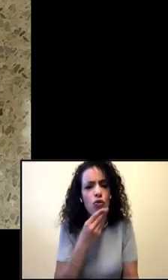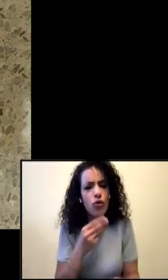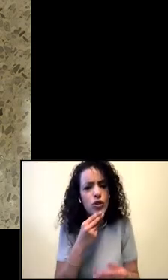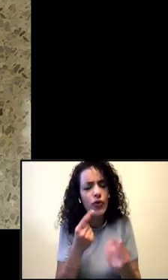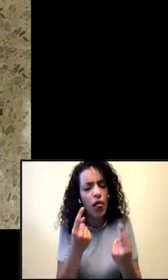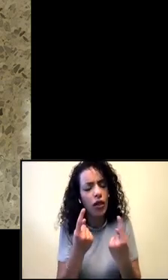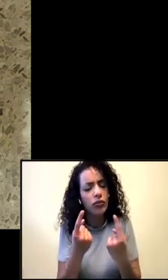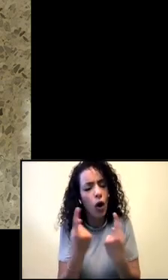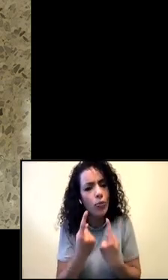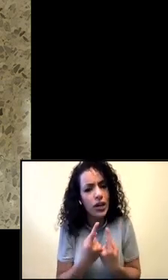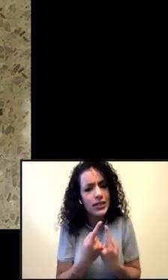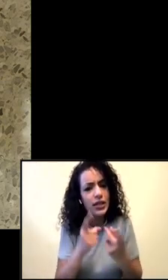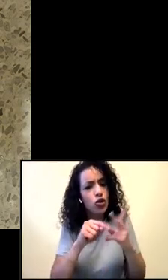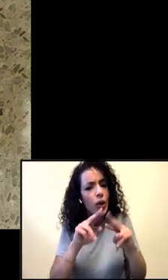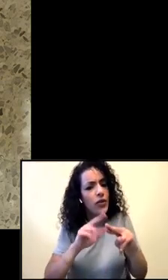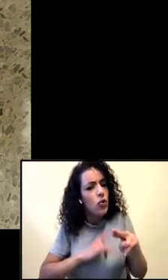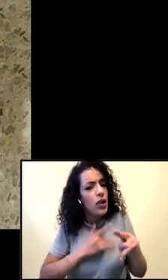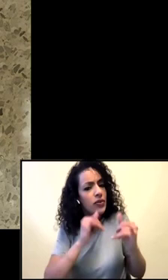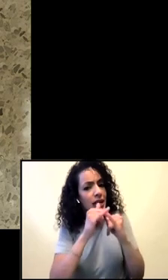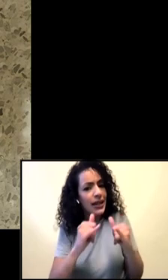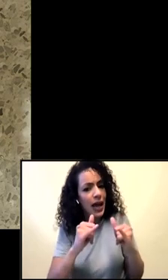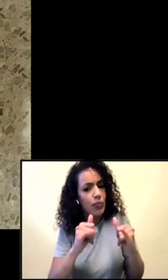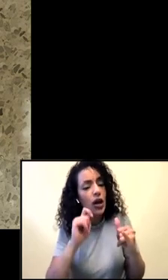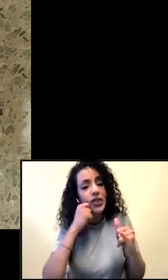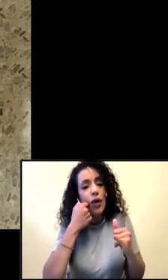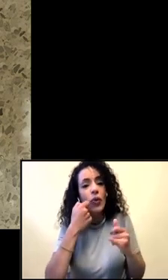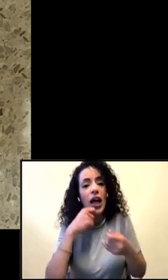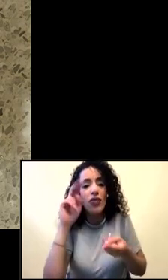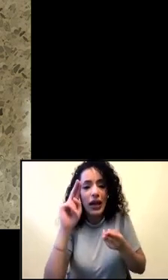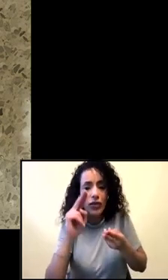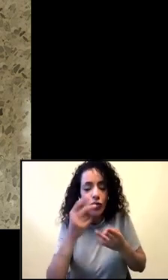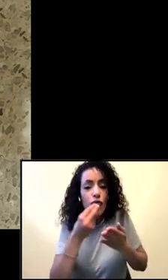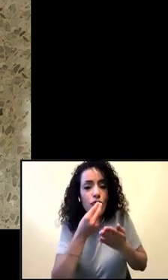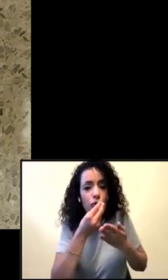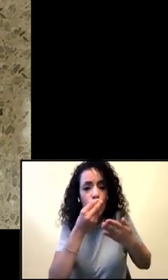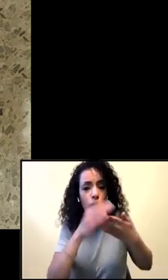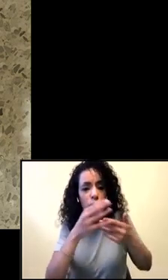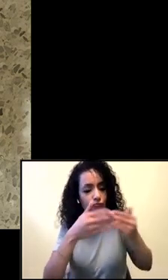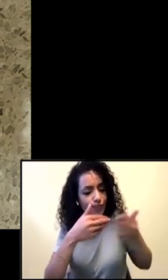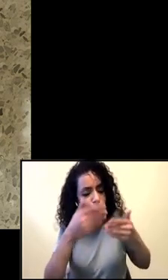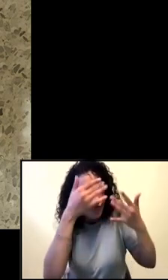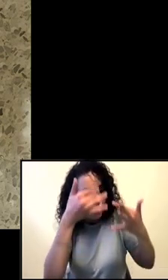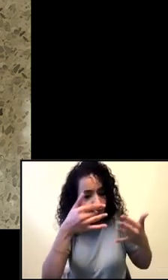people lived in camps they would get rationed like food grains, what would they cook that ration in